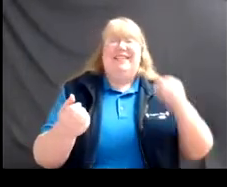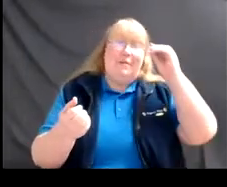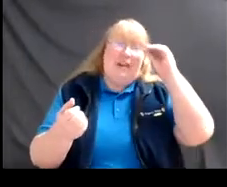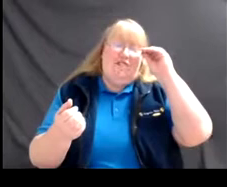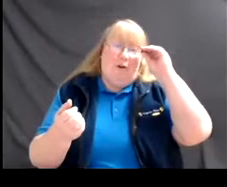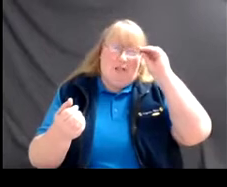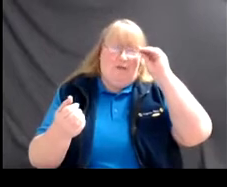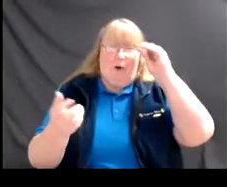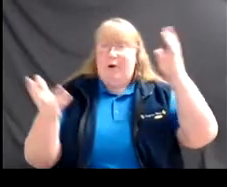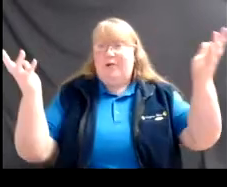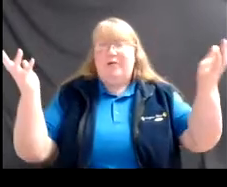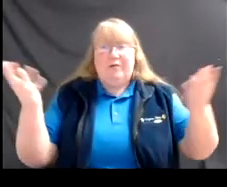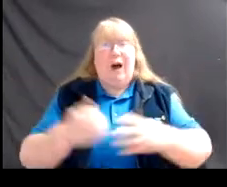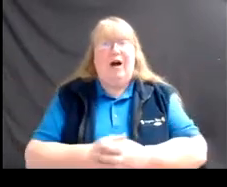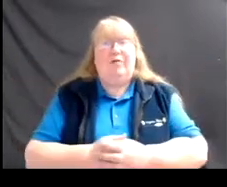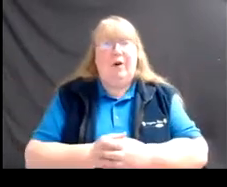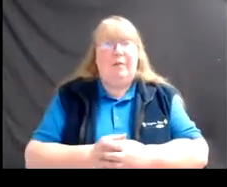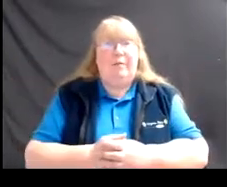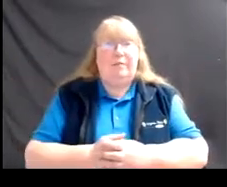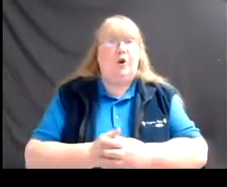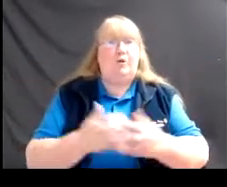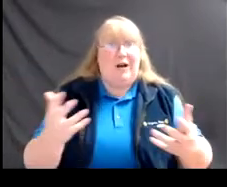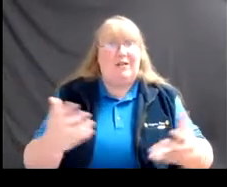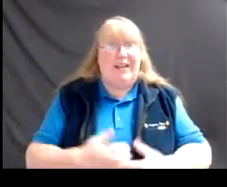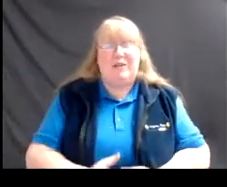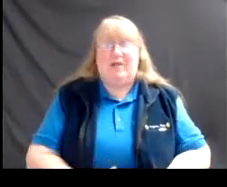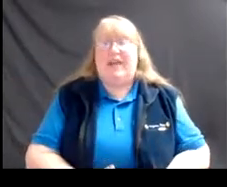that many folks have heard from church bells and that sort of thing.